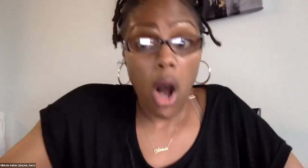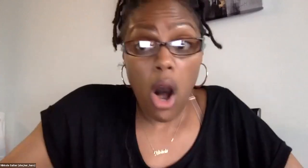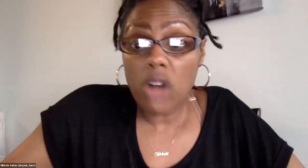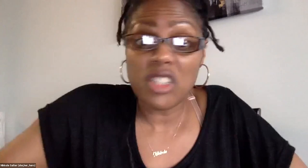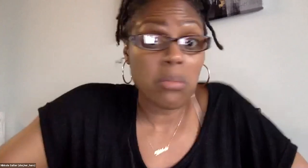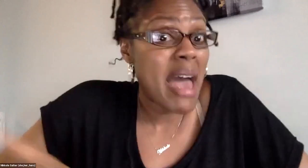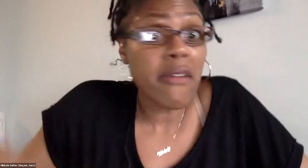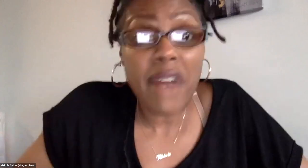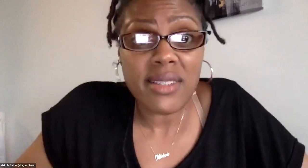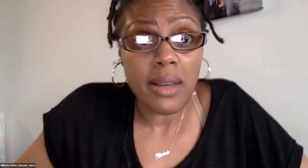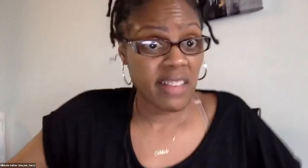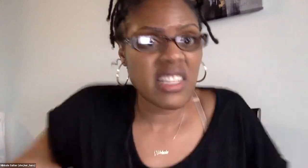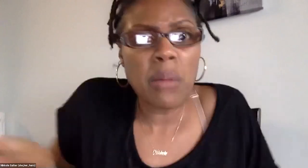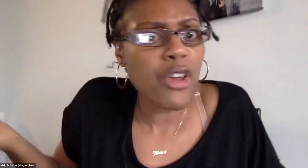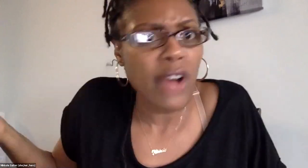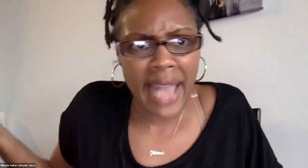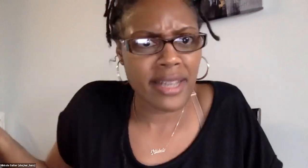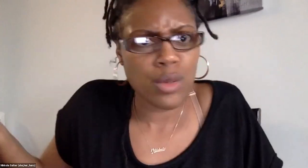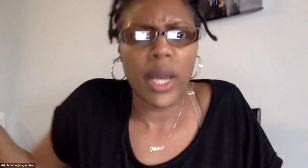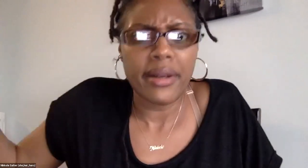will all just manifest in some other heinous way.